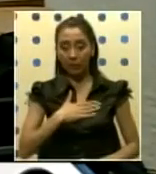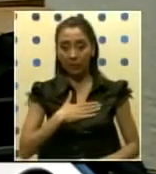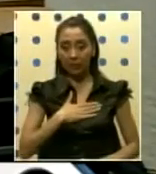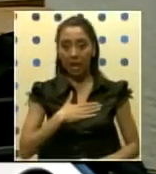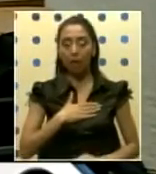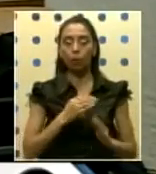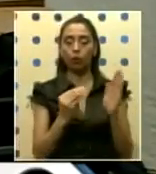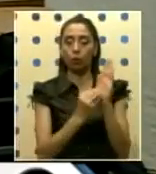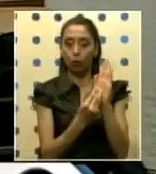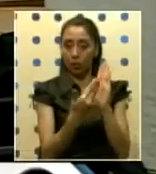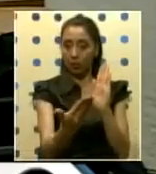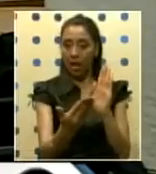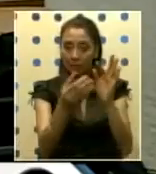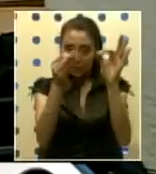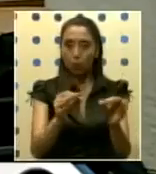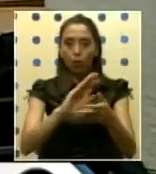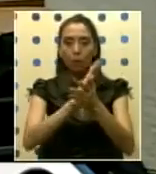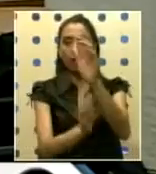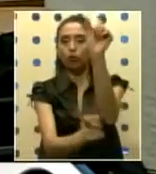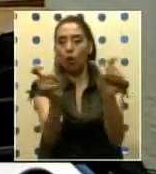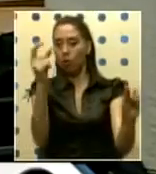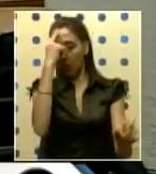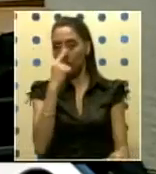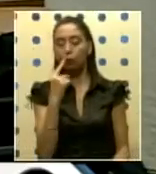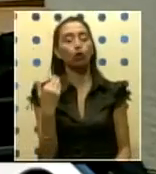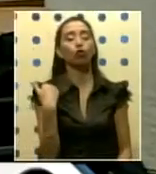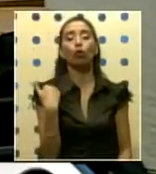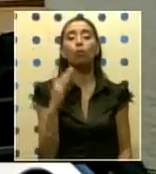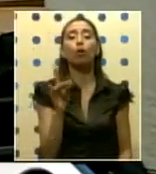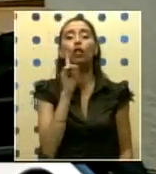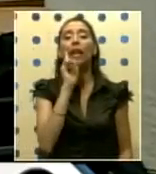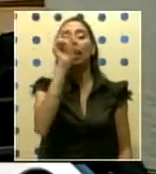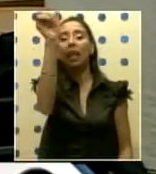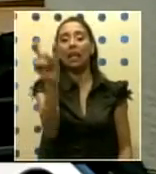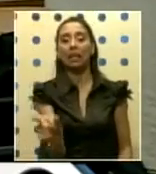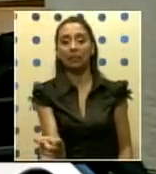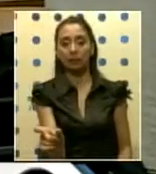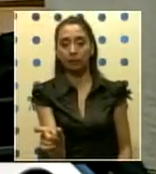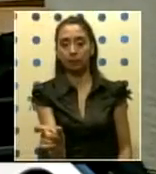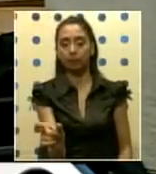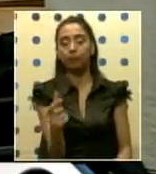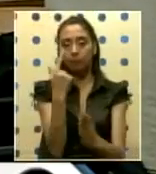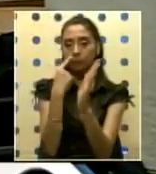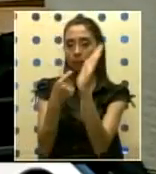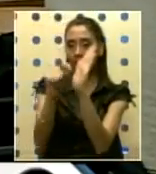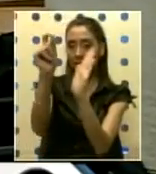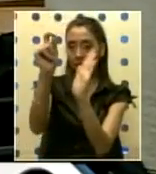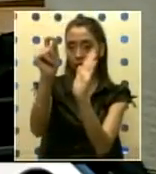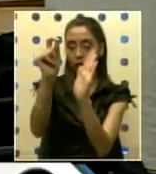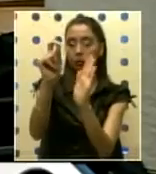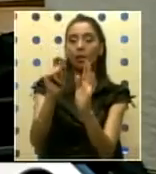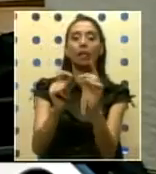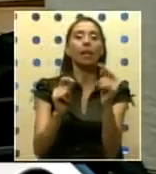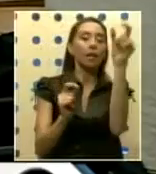a benefit is guaranteed to the entire population, without it mattering who receives it. It is the recognition that we give to one another